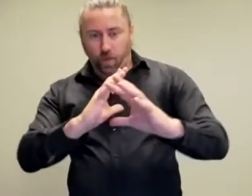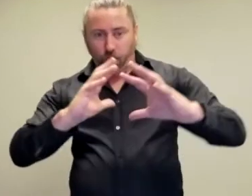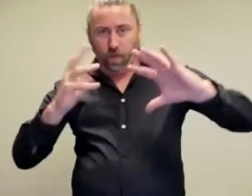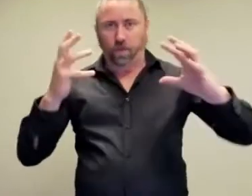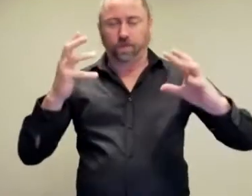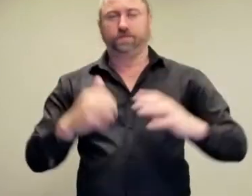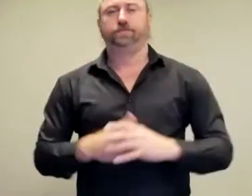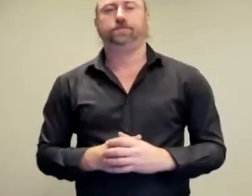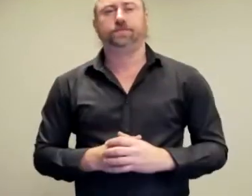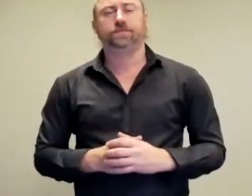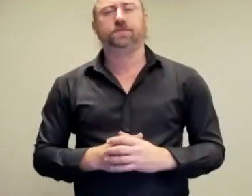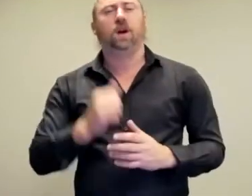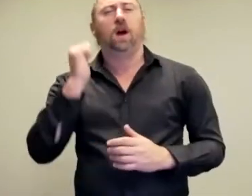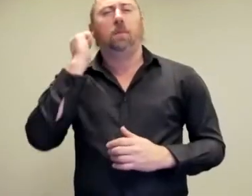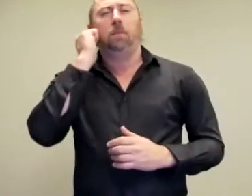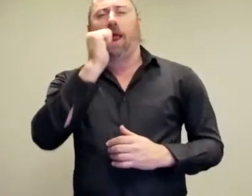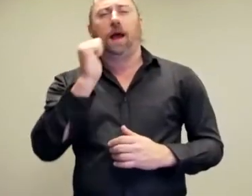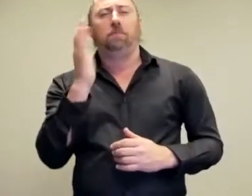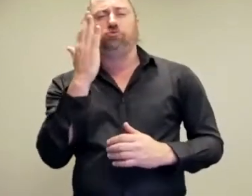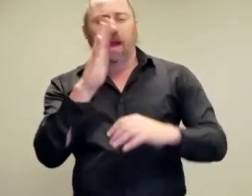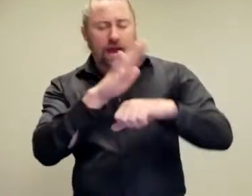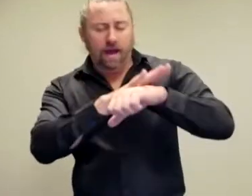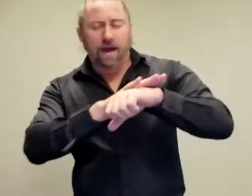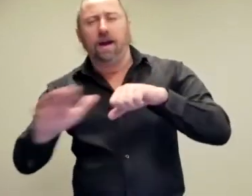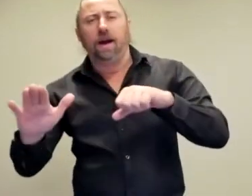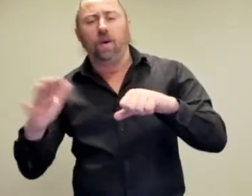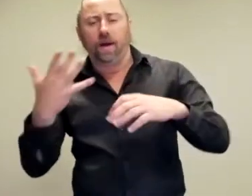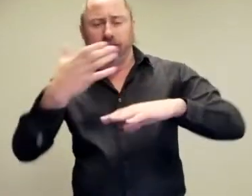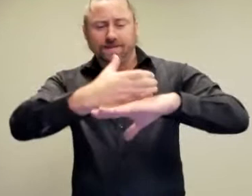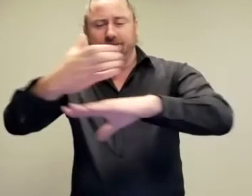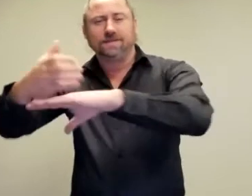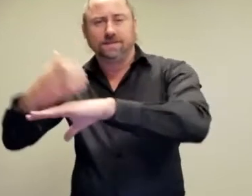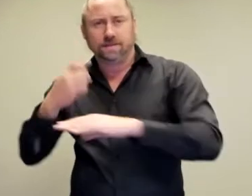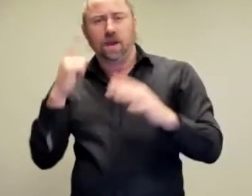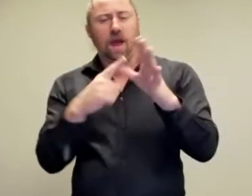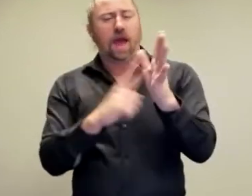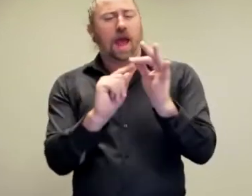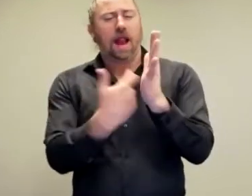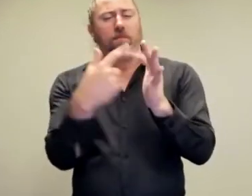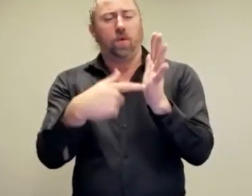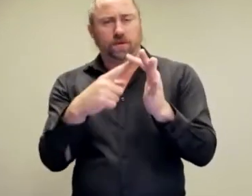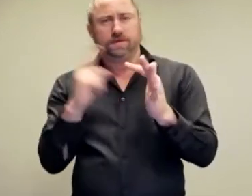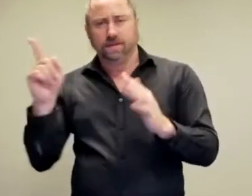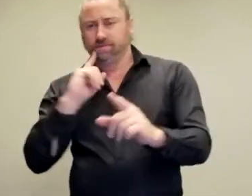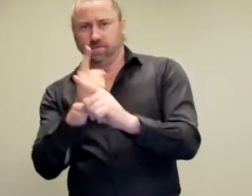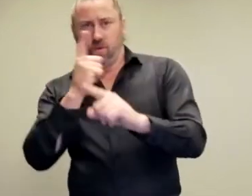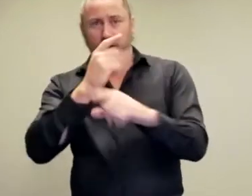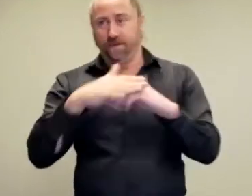The black mirrored surface on which the vessels sit remind me of Alberti's analogy between painting and mirrors.